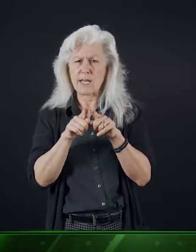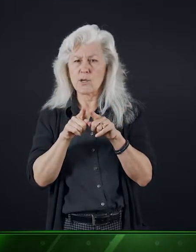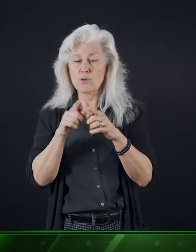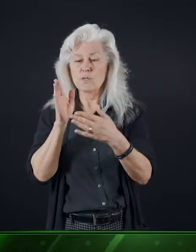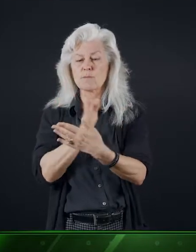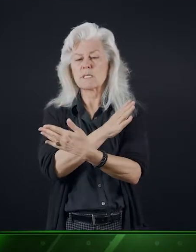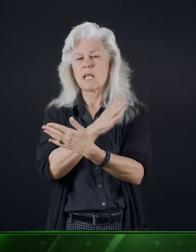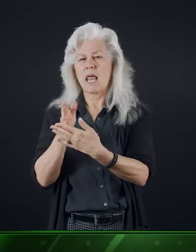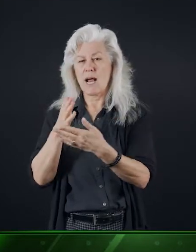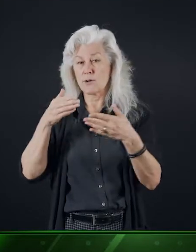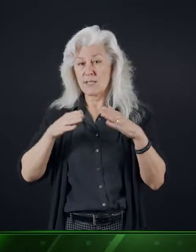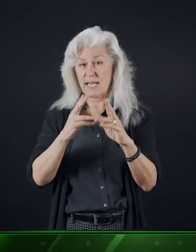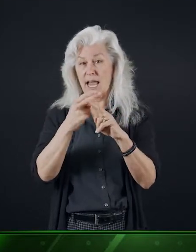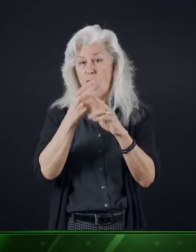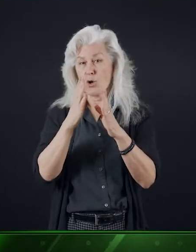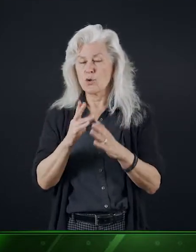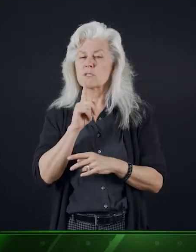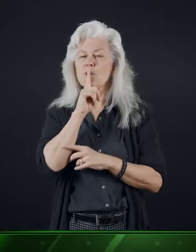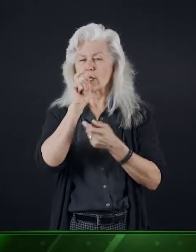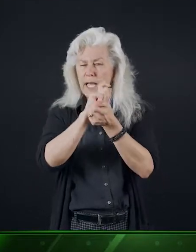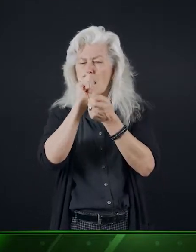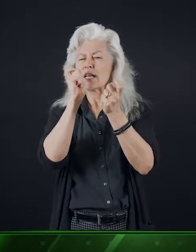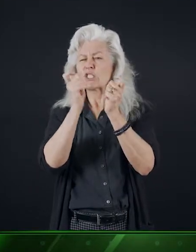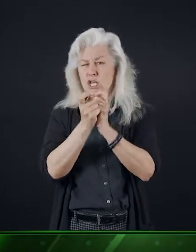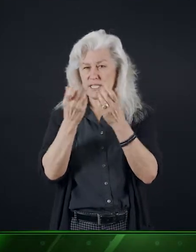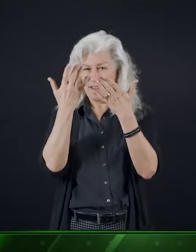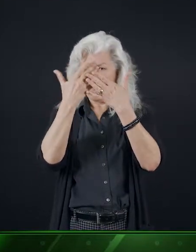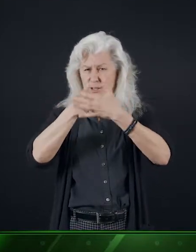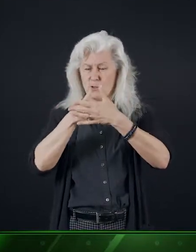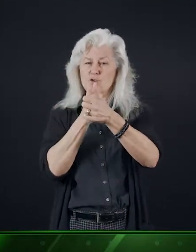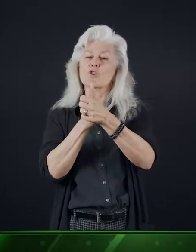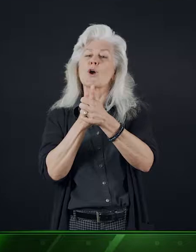to allow users to really address those filters to their own preferences.